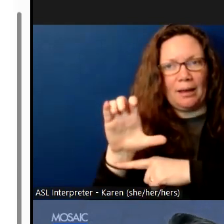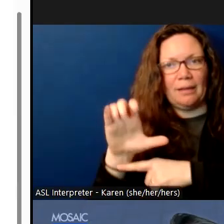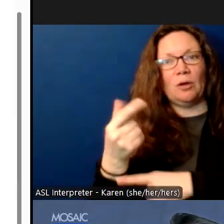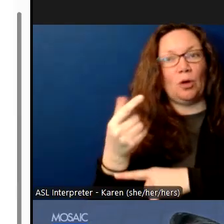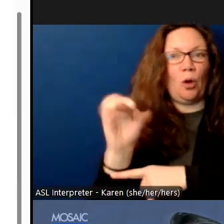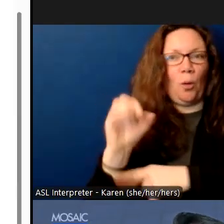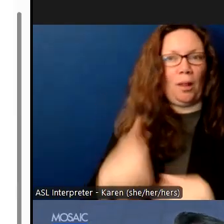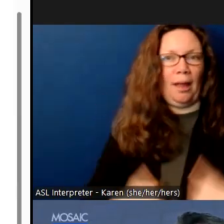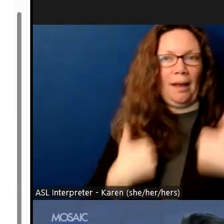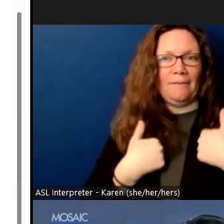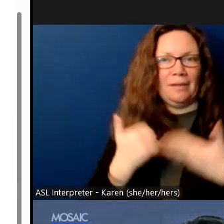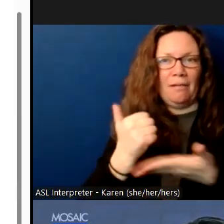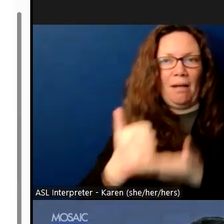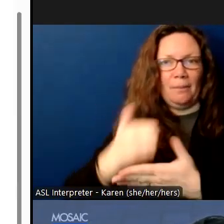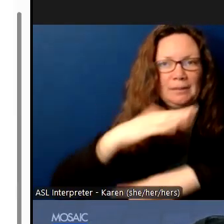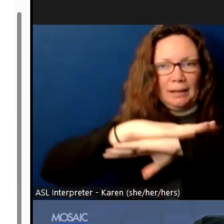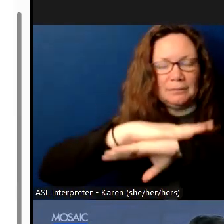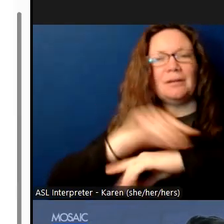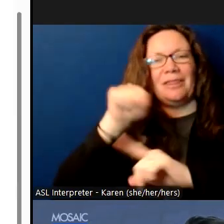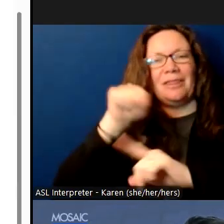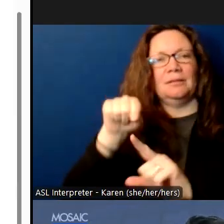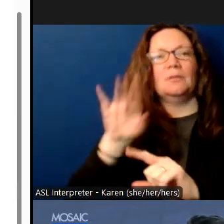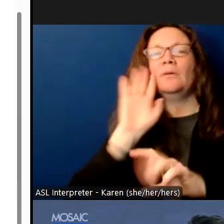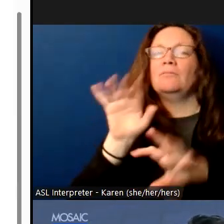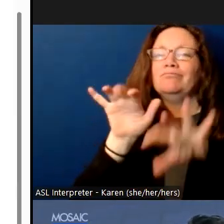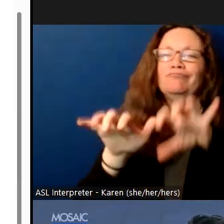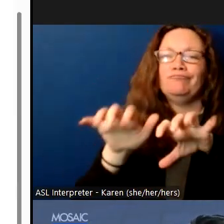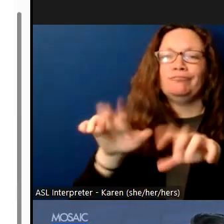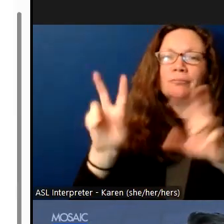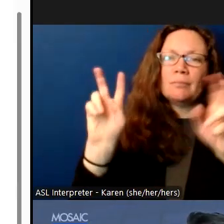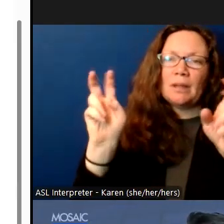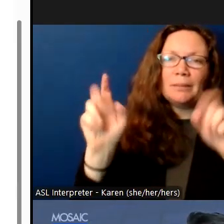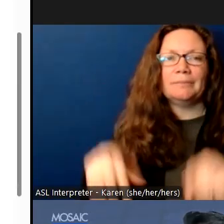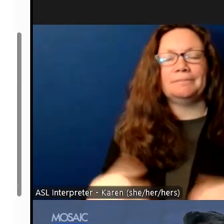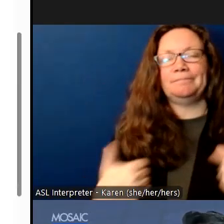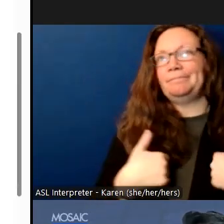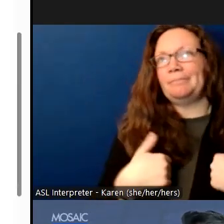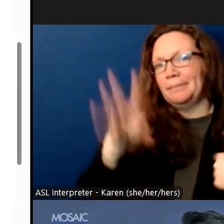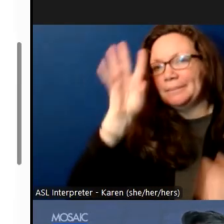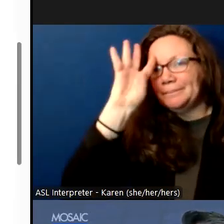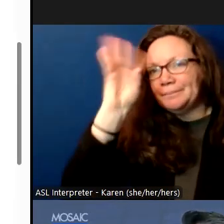You'll be asked to type in a subject. In this case I'm going to type in hi.